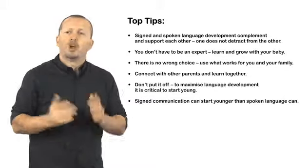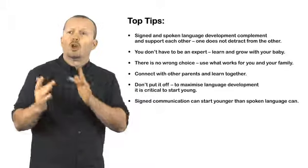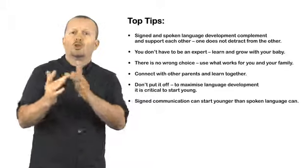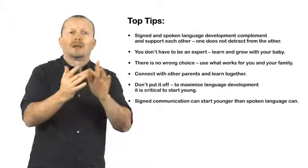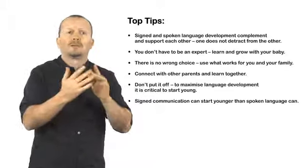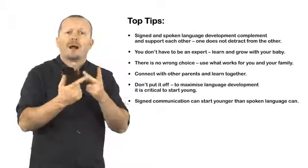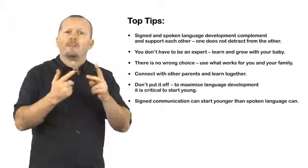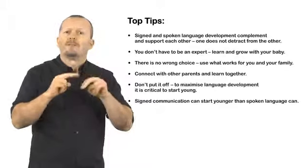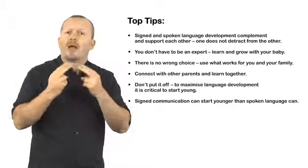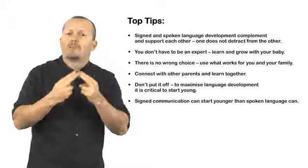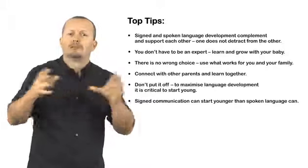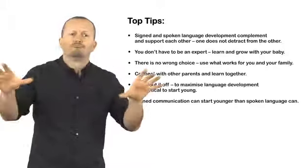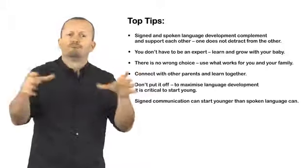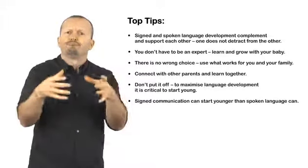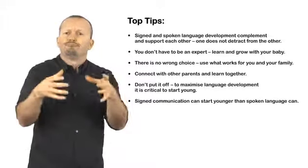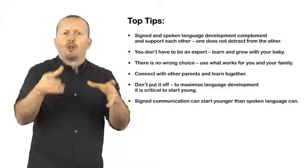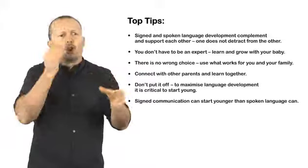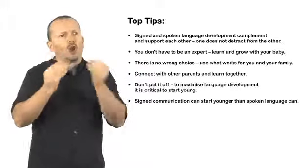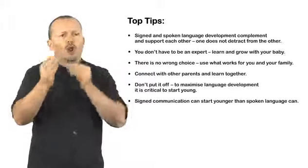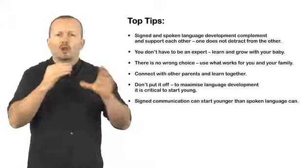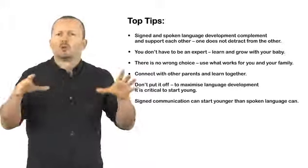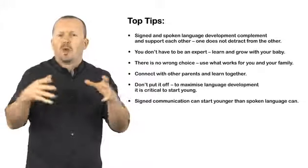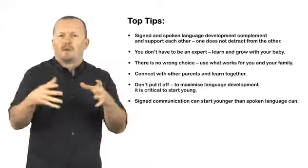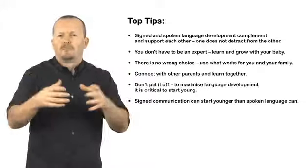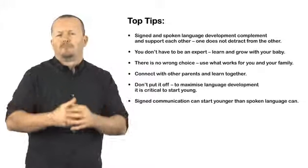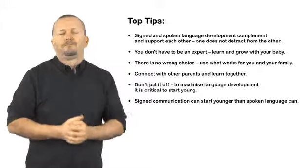Connect with other parents and learn together.